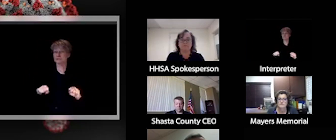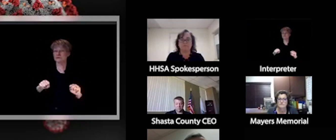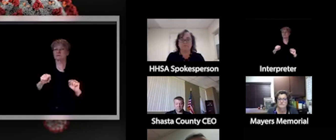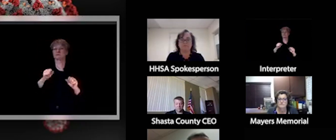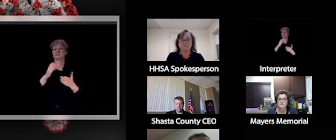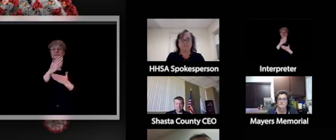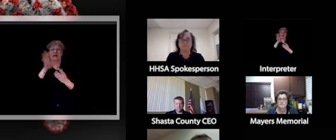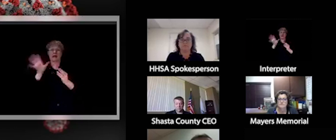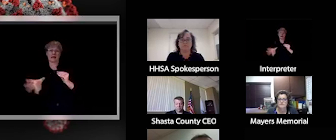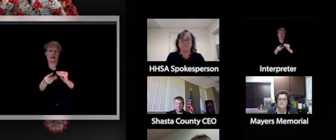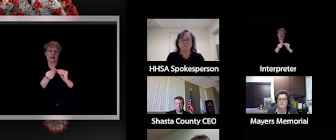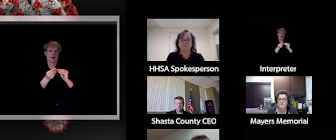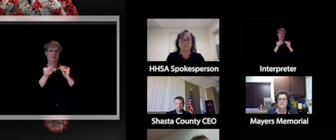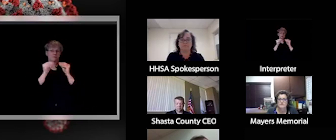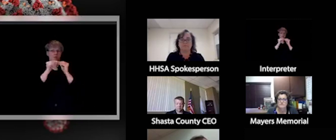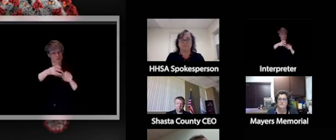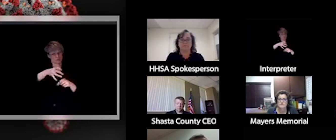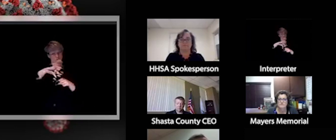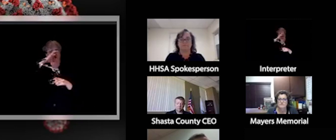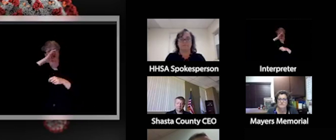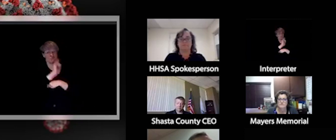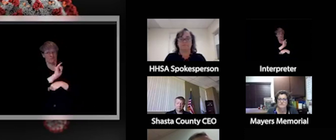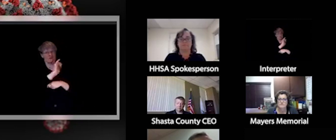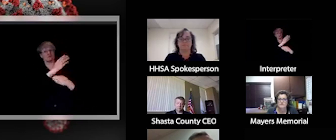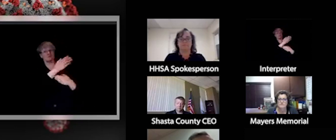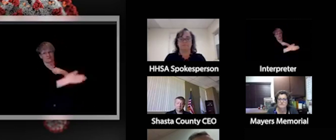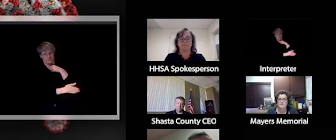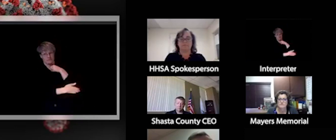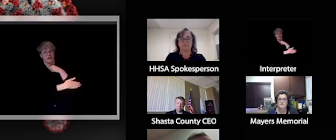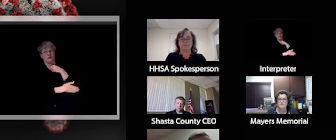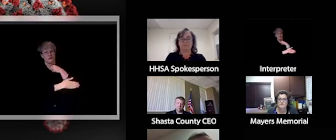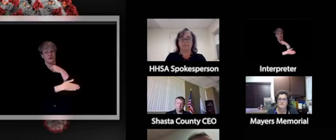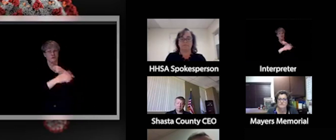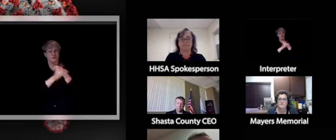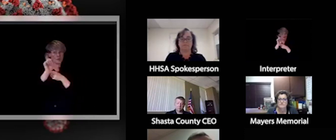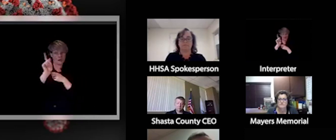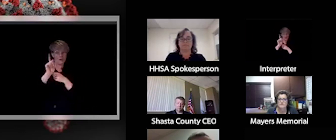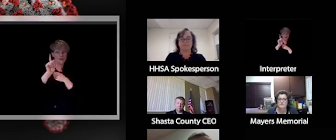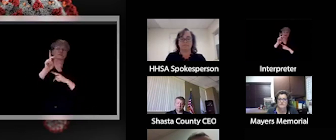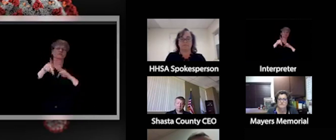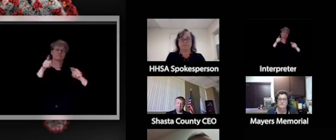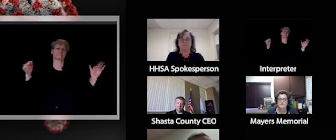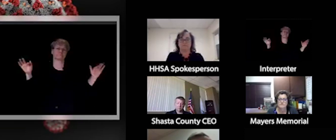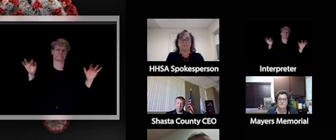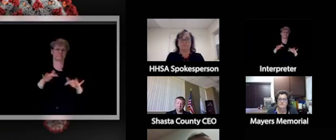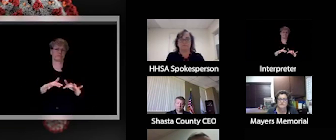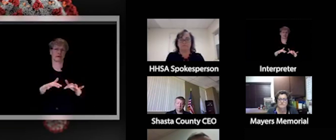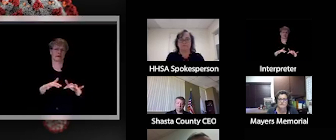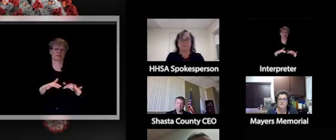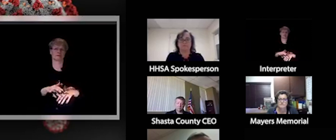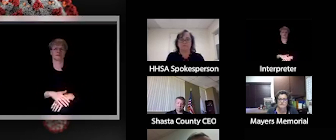on places where people gather. So, there may be some other venues besides bars. The governor